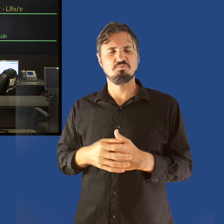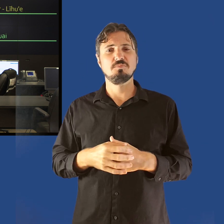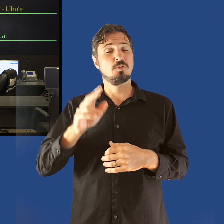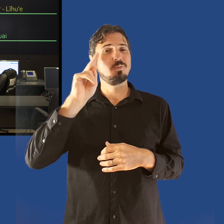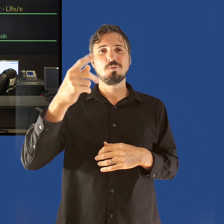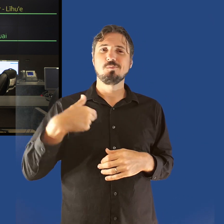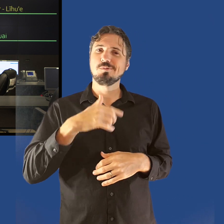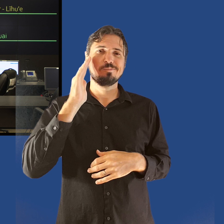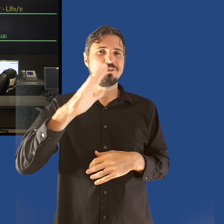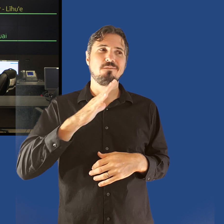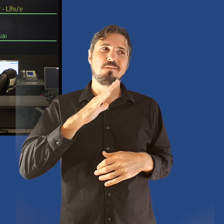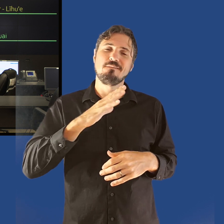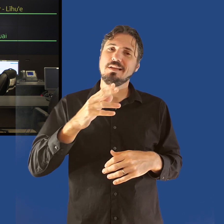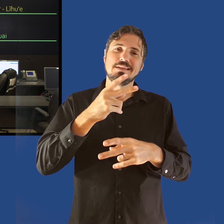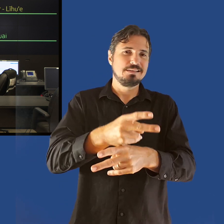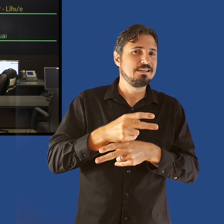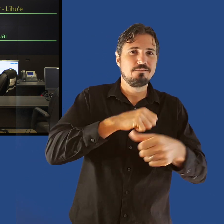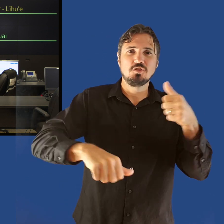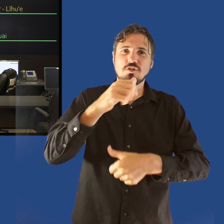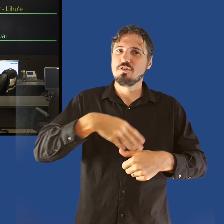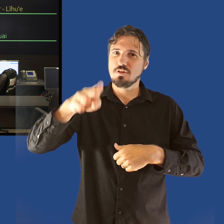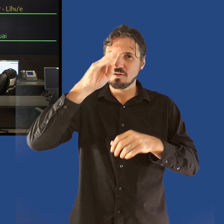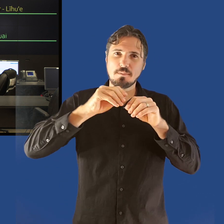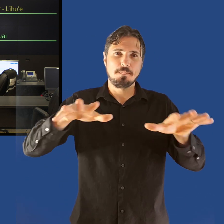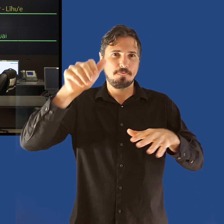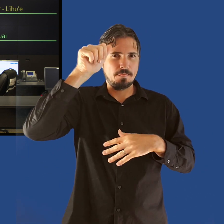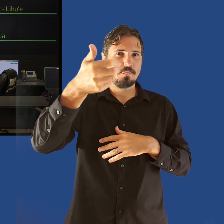Kauai, we can do this! Hang in there and take care of one another. God Bless and Aloha!